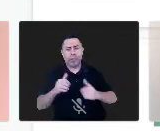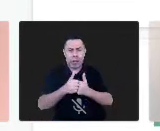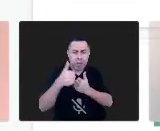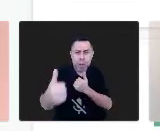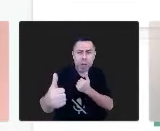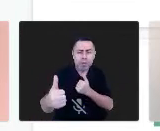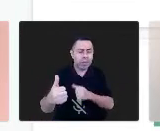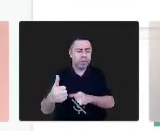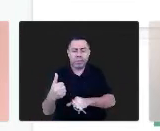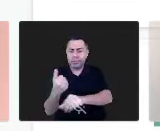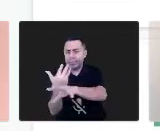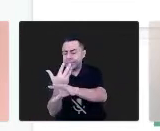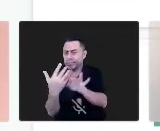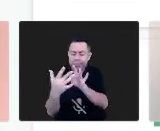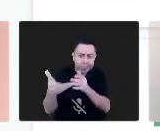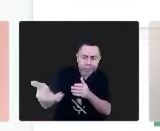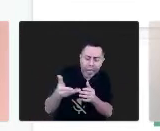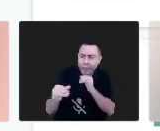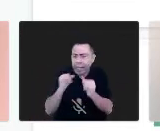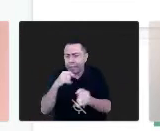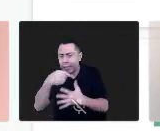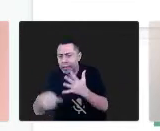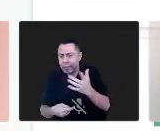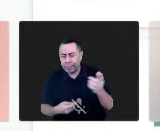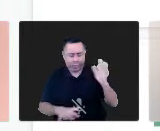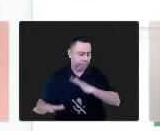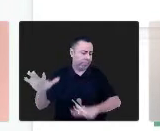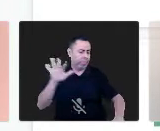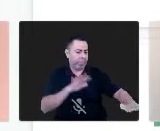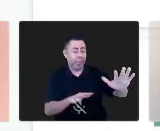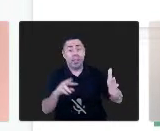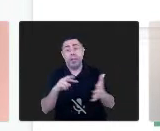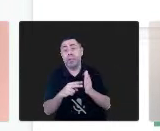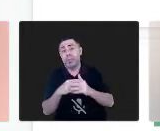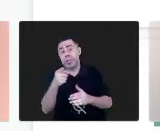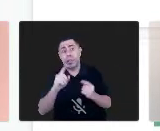making those connections getting connected to people talking to people is super important um